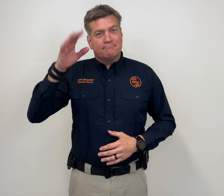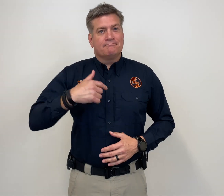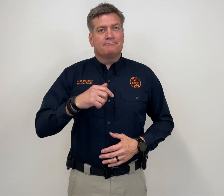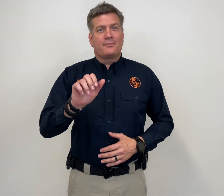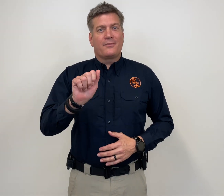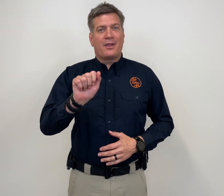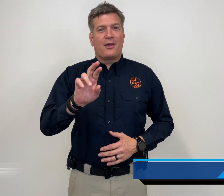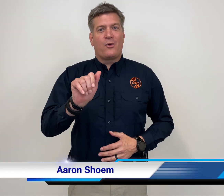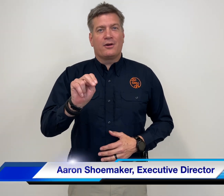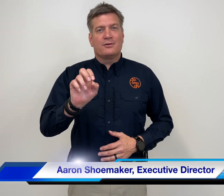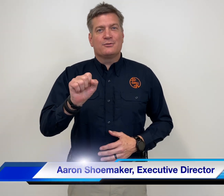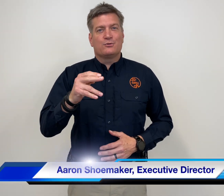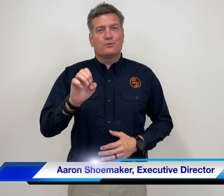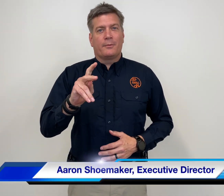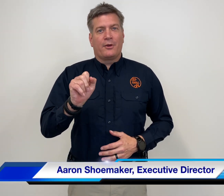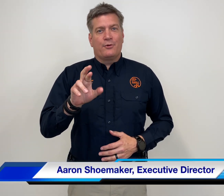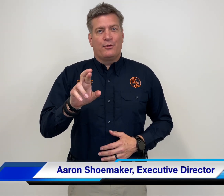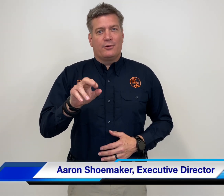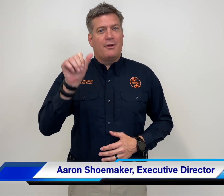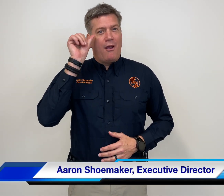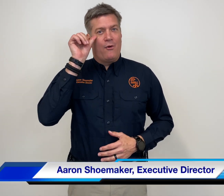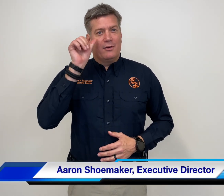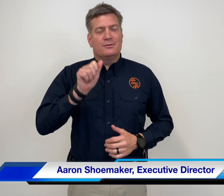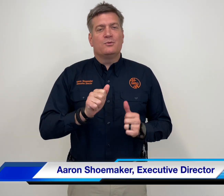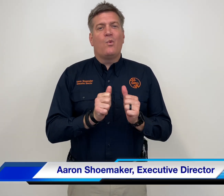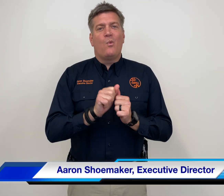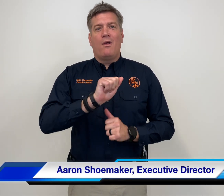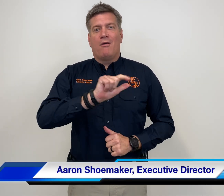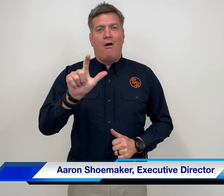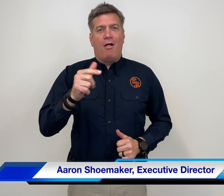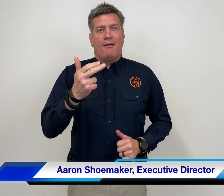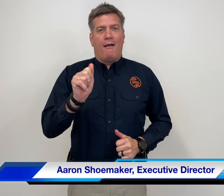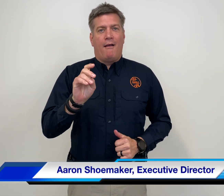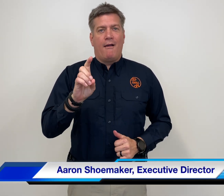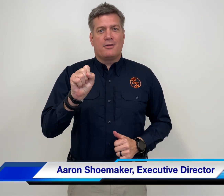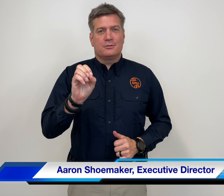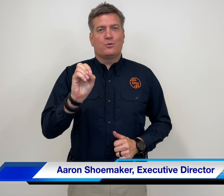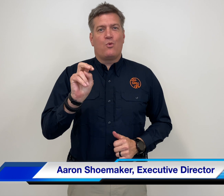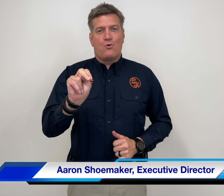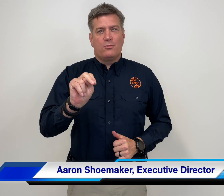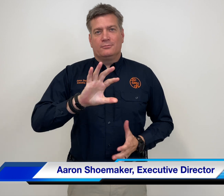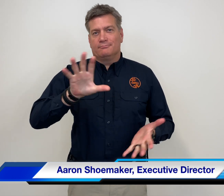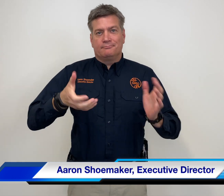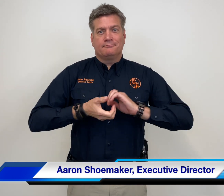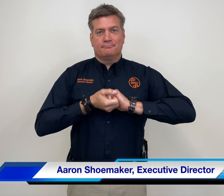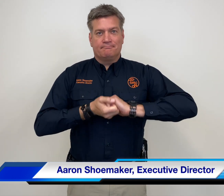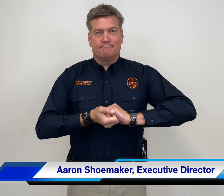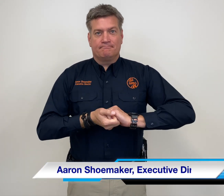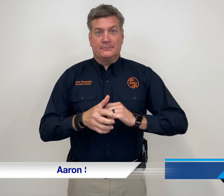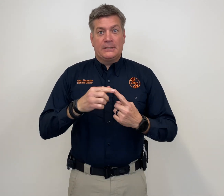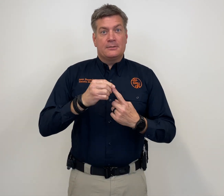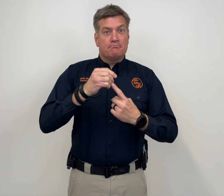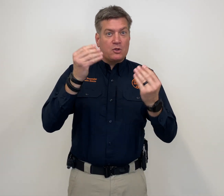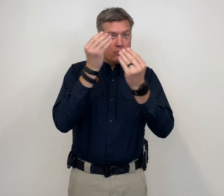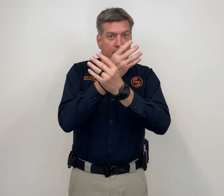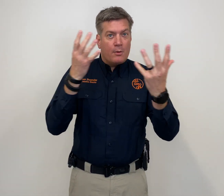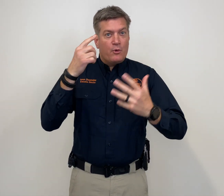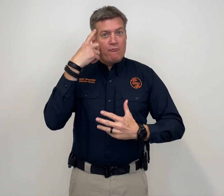hello my name is Aaron Shoemaker with all hands-on we have a special announcement to share with you